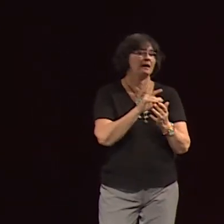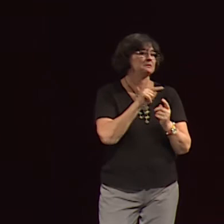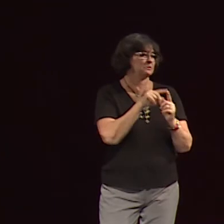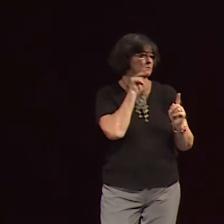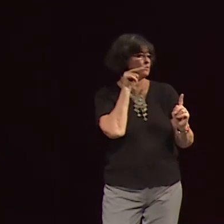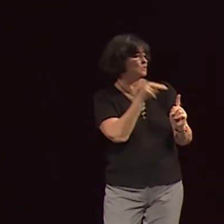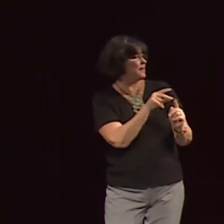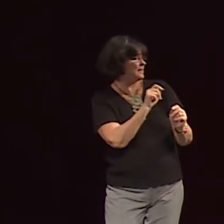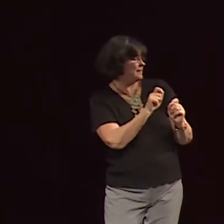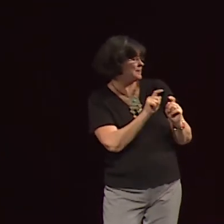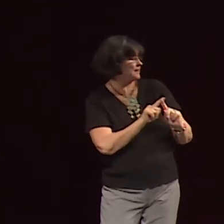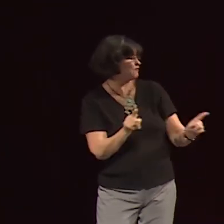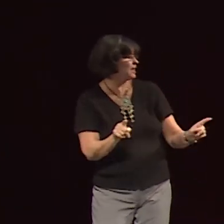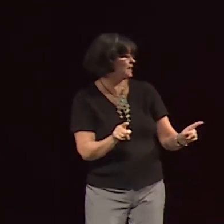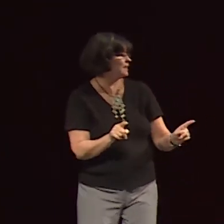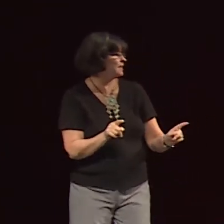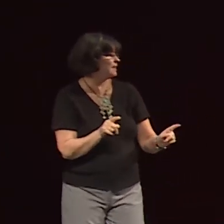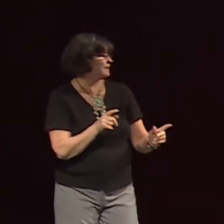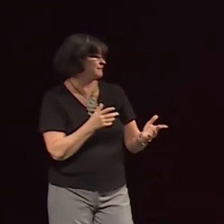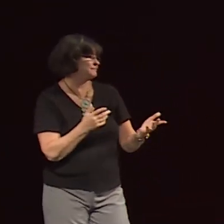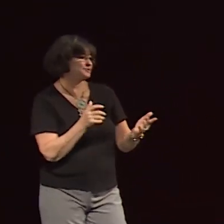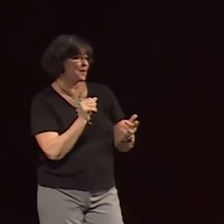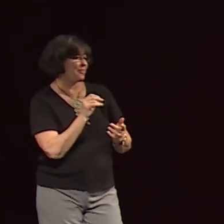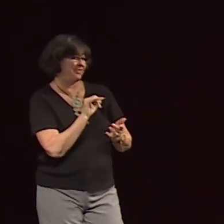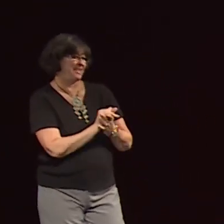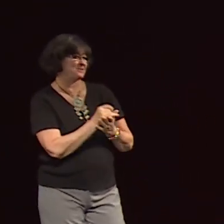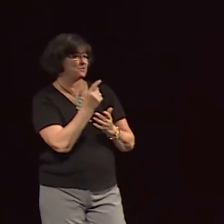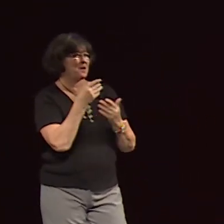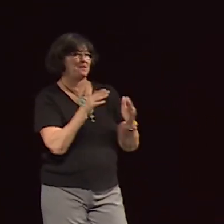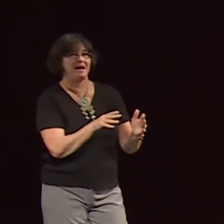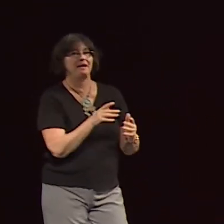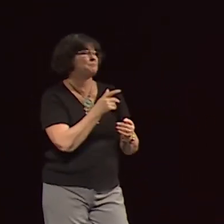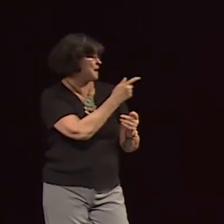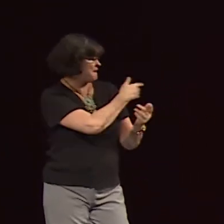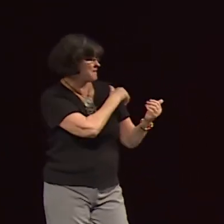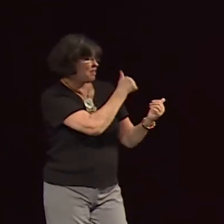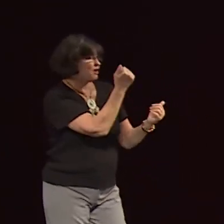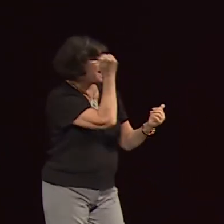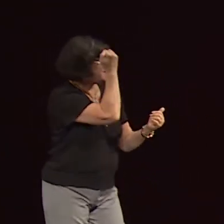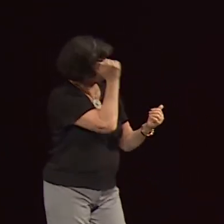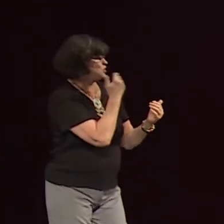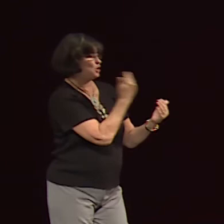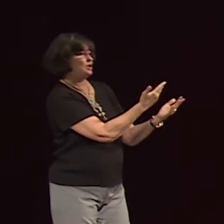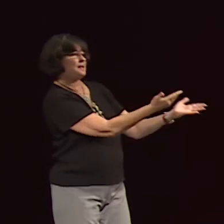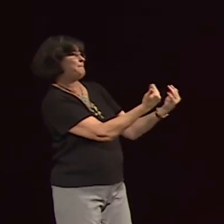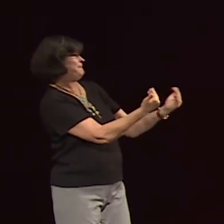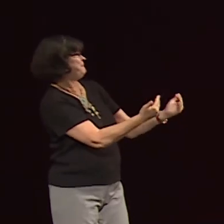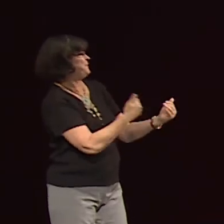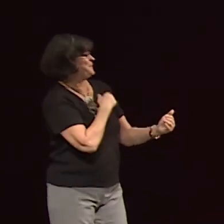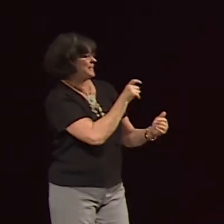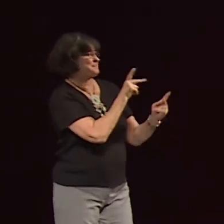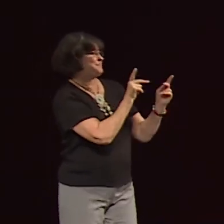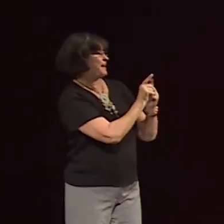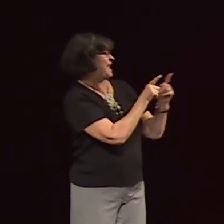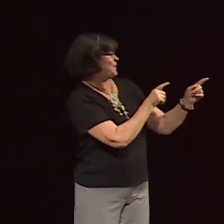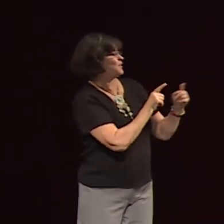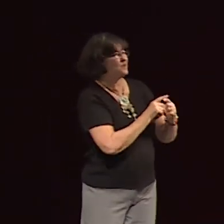the resources they need to start tackling this issue at the source and at the root. We need more people like you